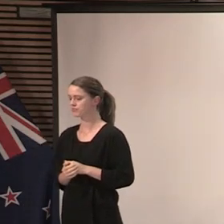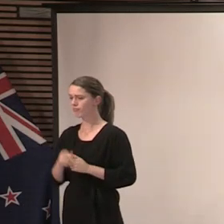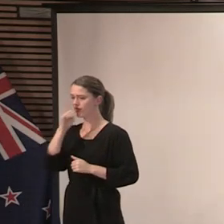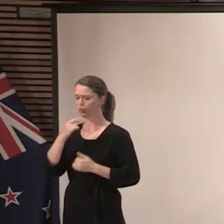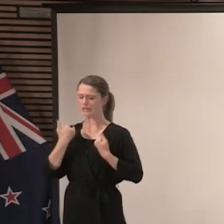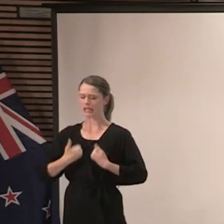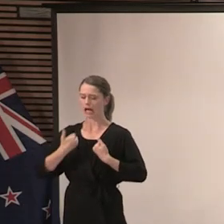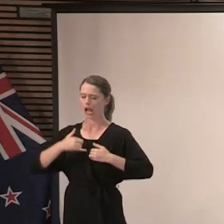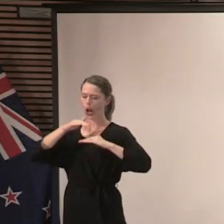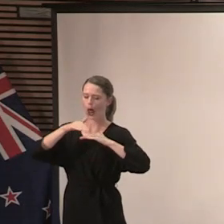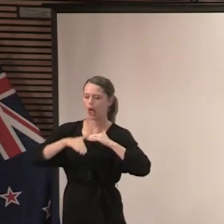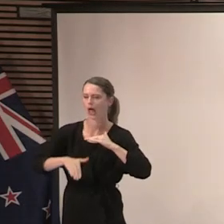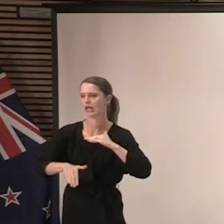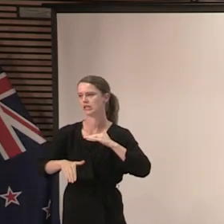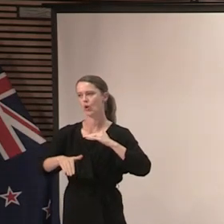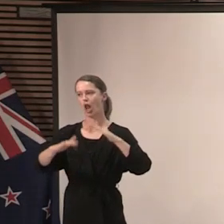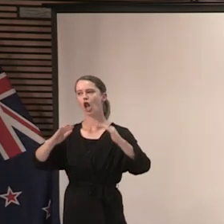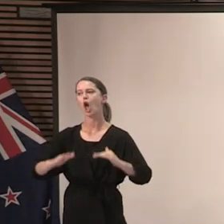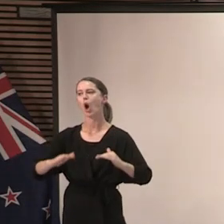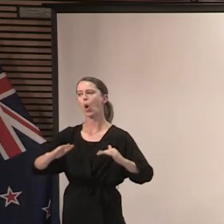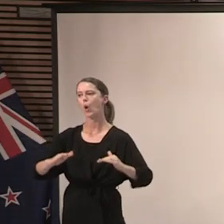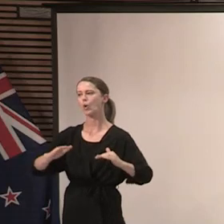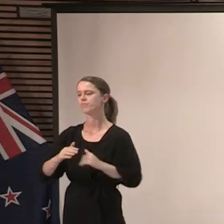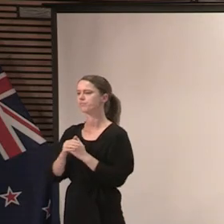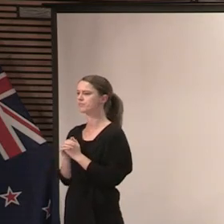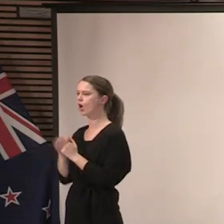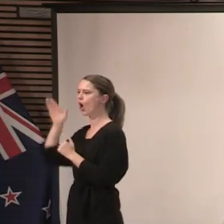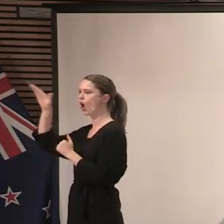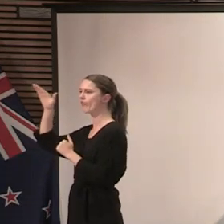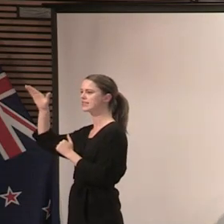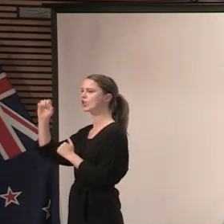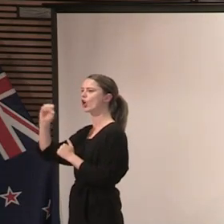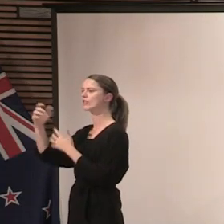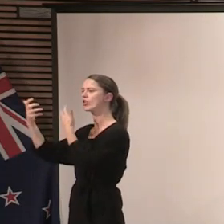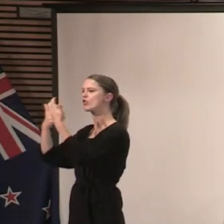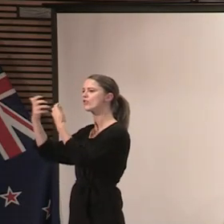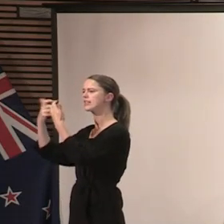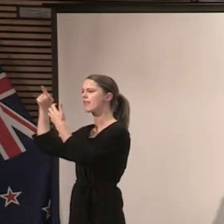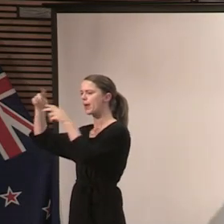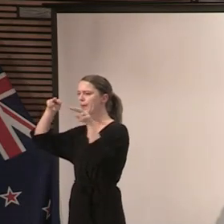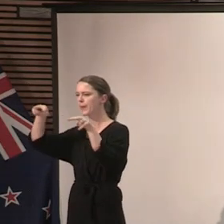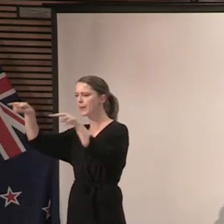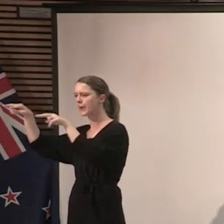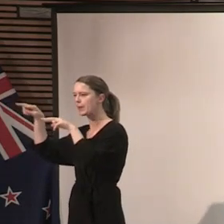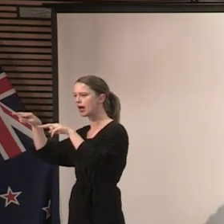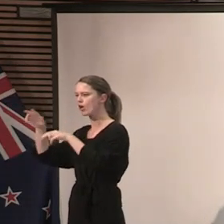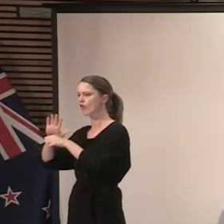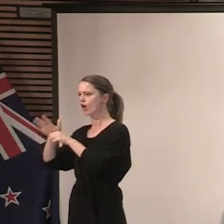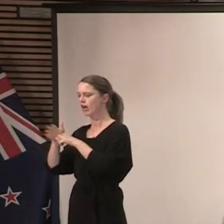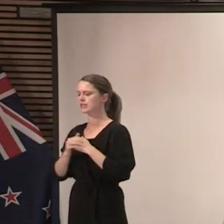the world. We have a relatively low proportion of serious cases and according to